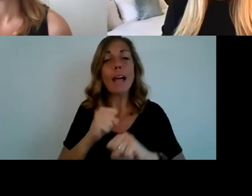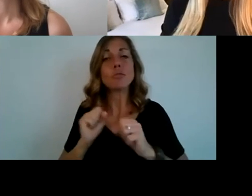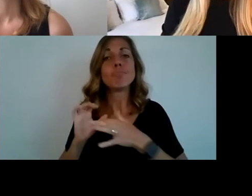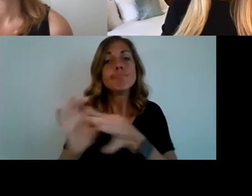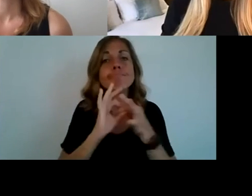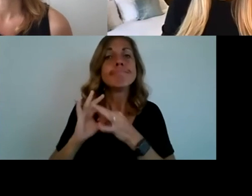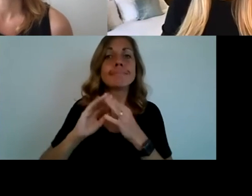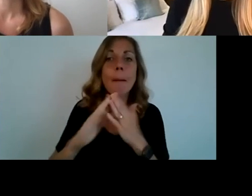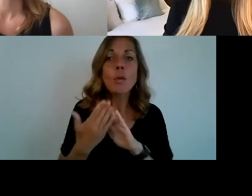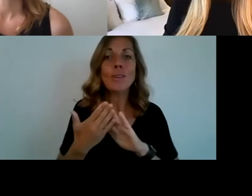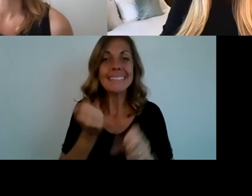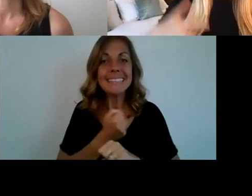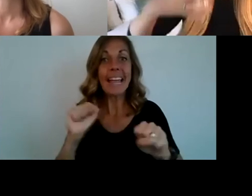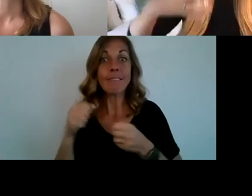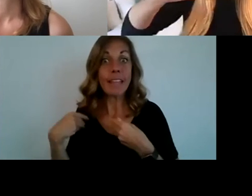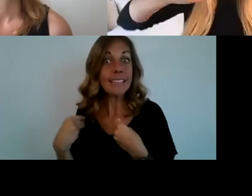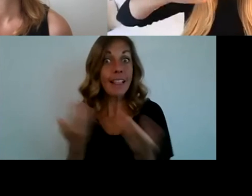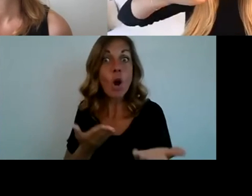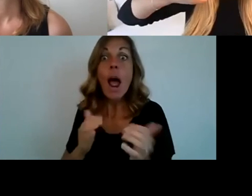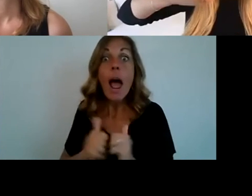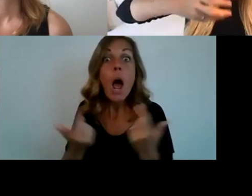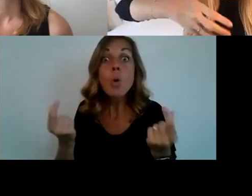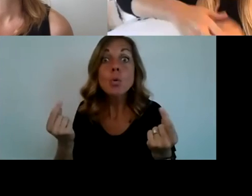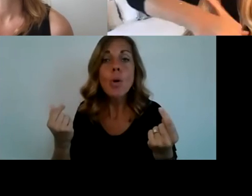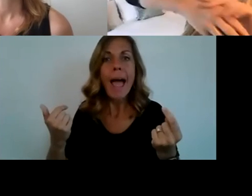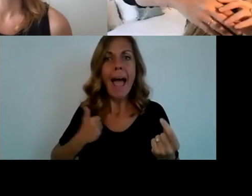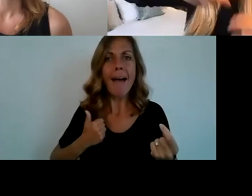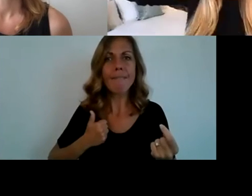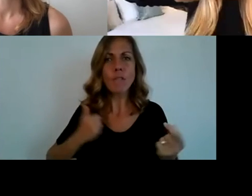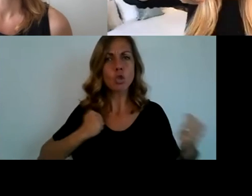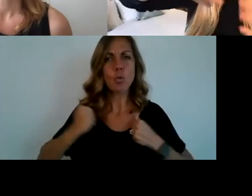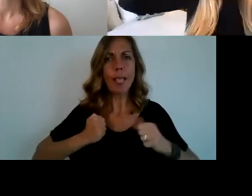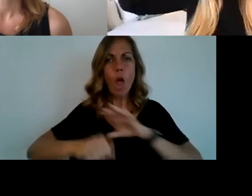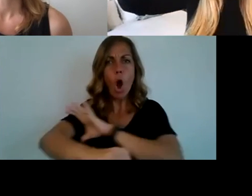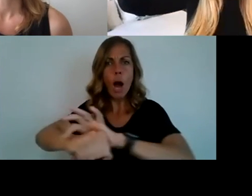And so, to safely deliver the coffee, it's a gorilla arm grabber. It's a gorilla arm